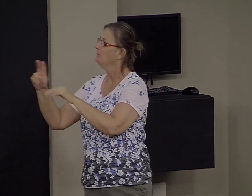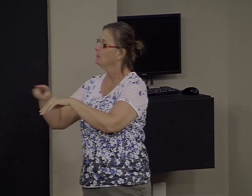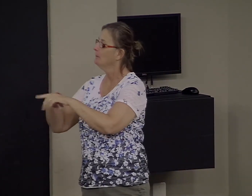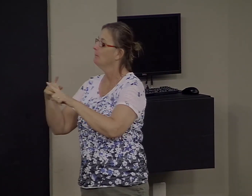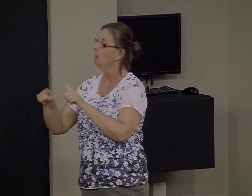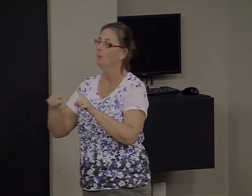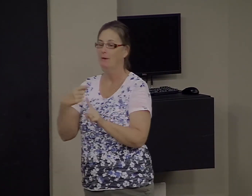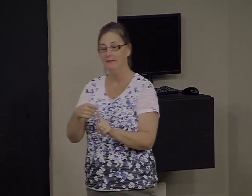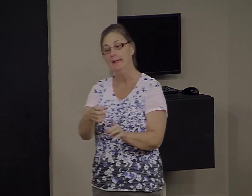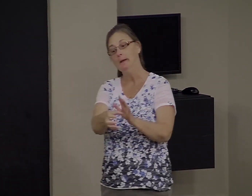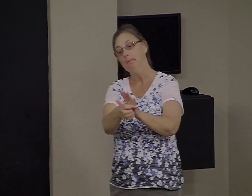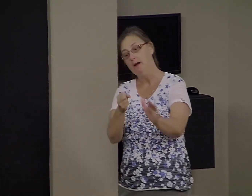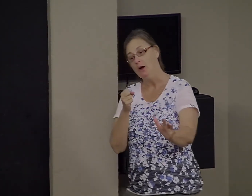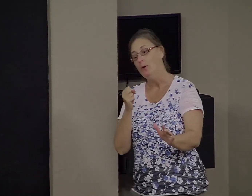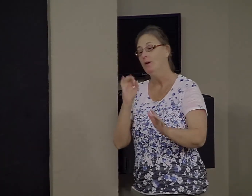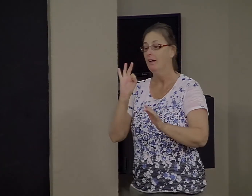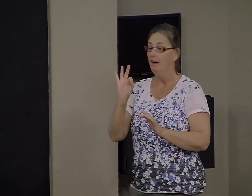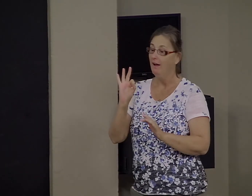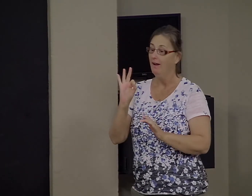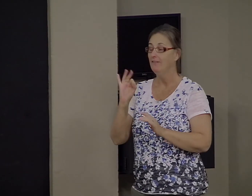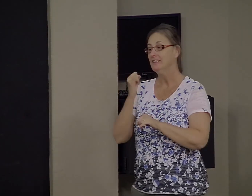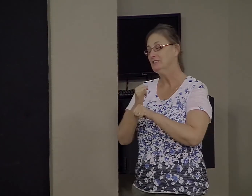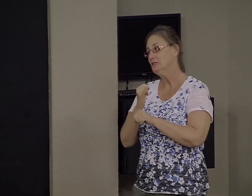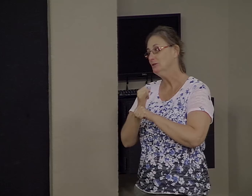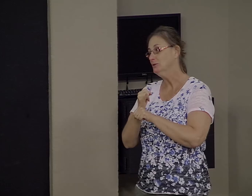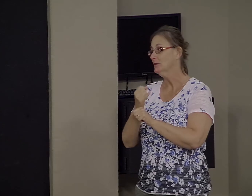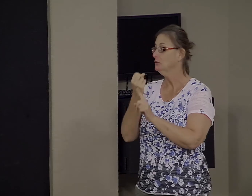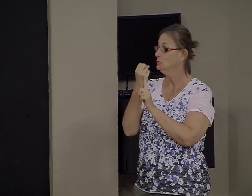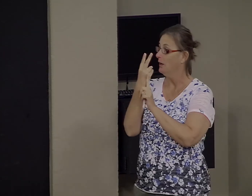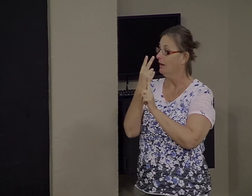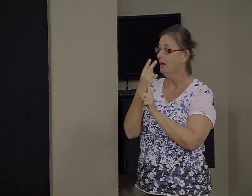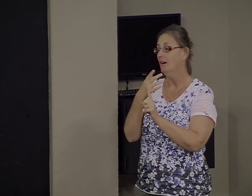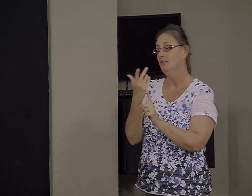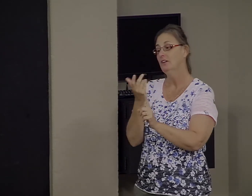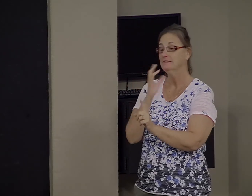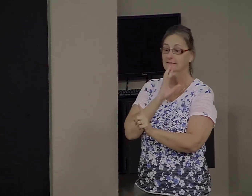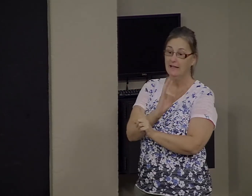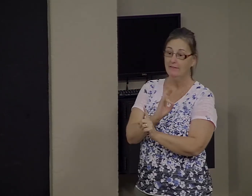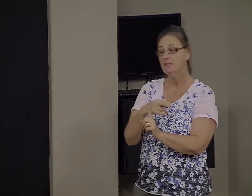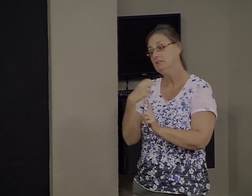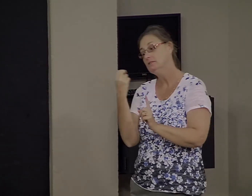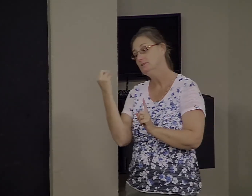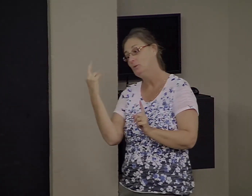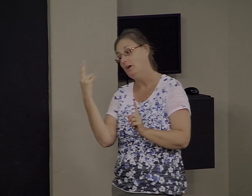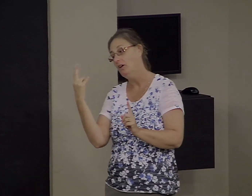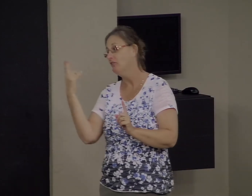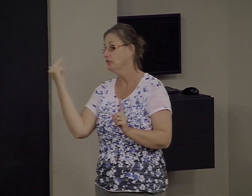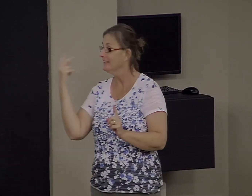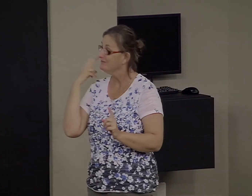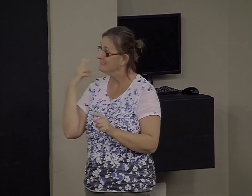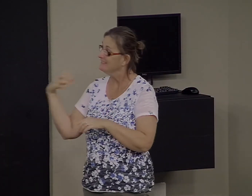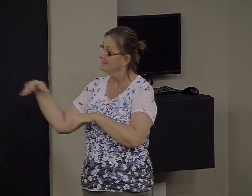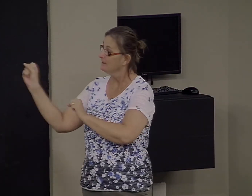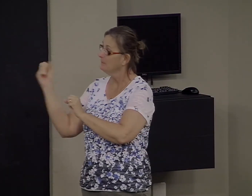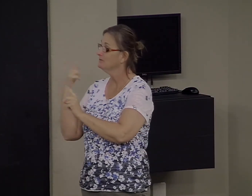You said that if kids are taken out roughly before the age of two that they will be fine.